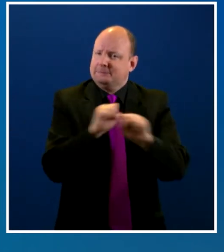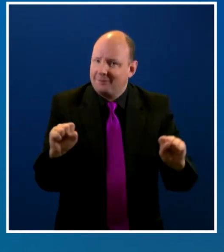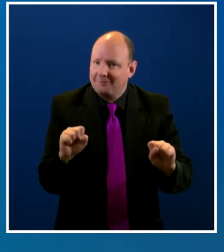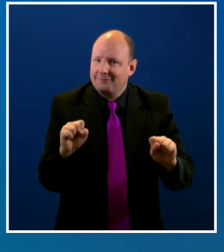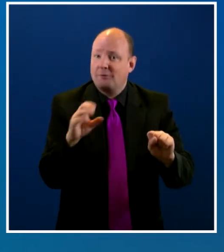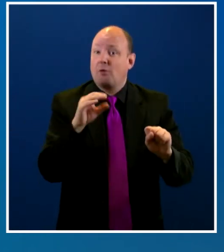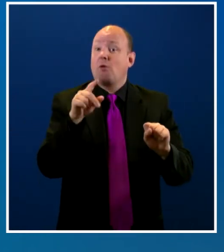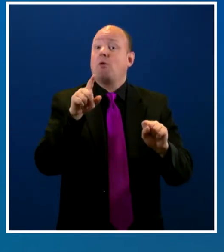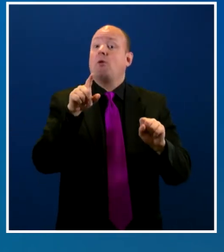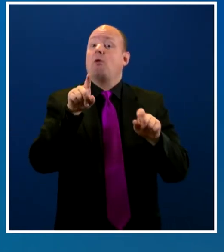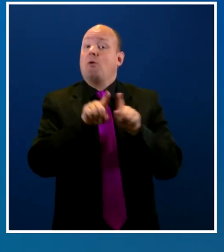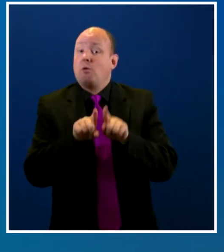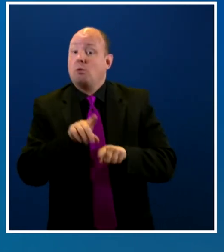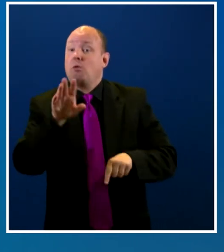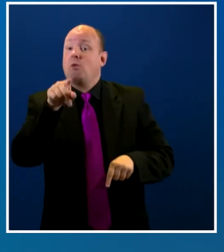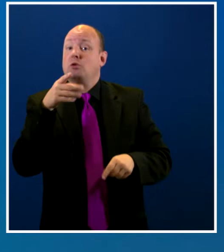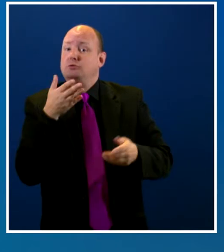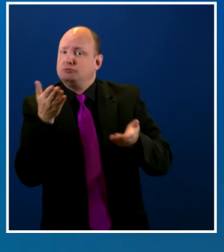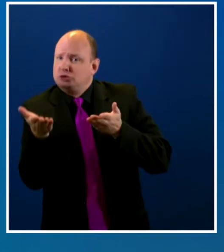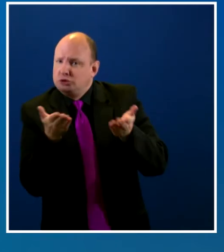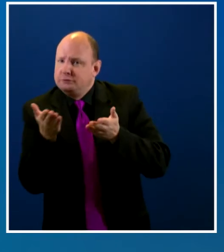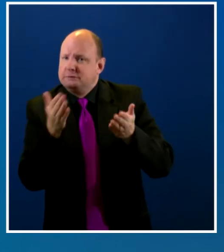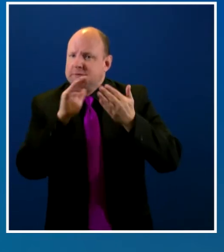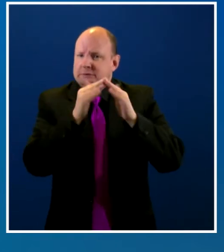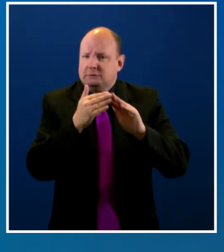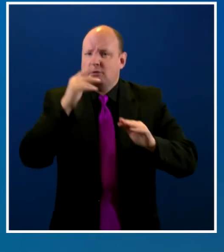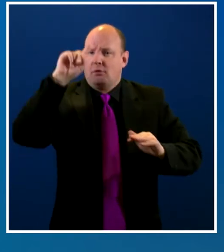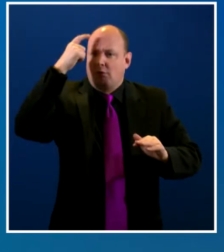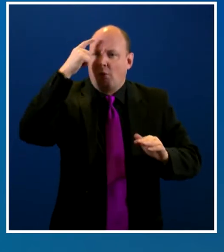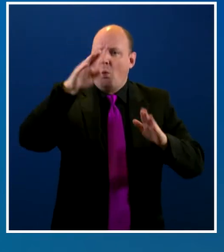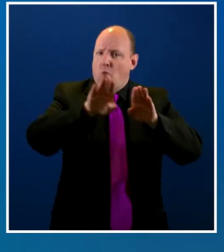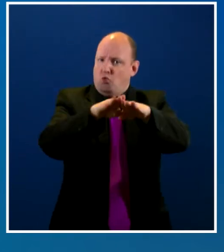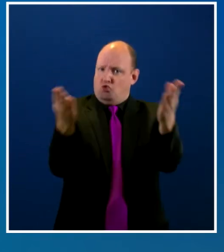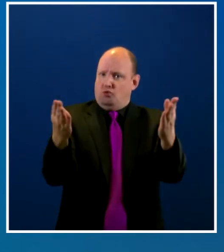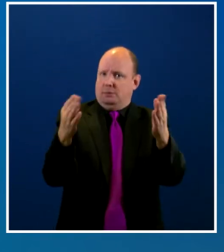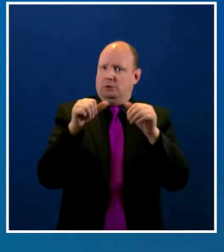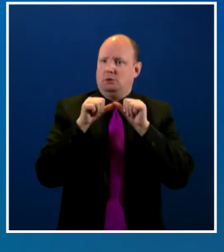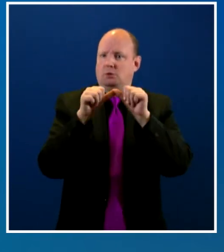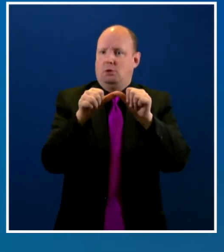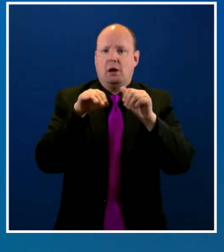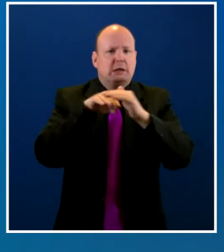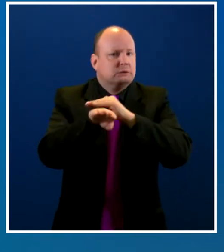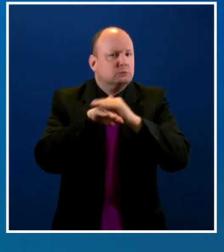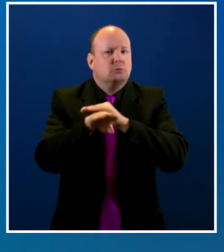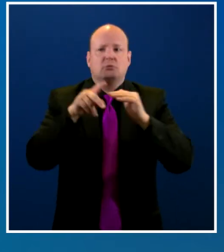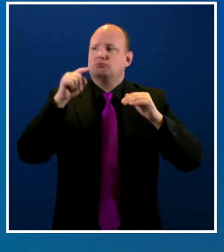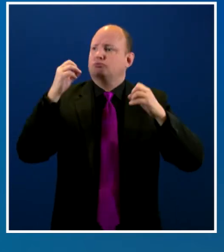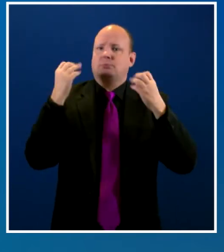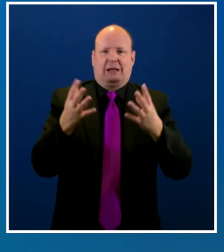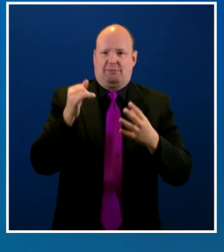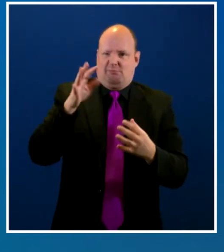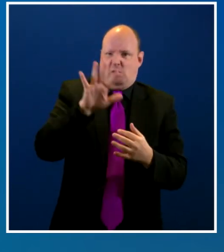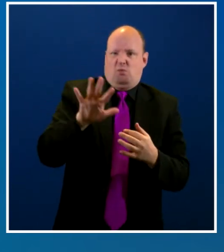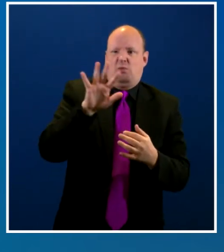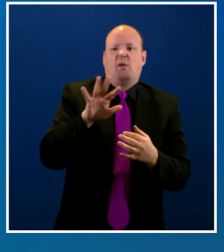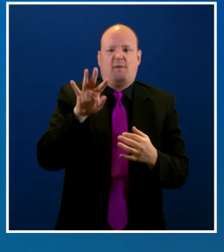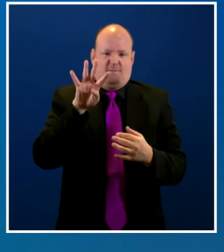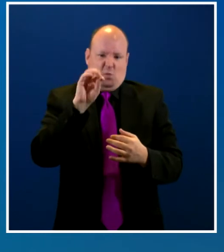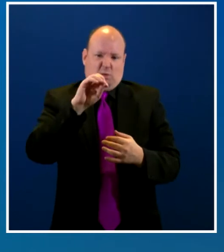and the work of City government remains open and accessible. While about 40 percent of City employees continue to work from